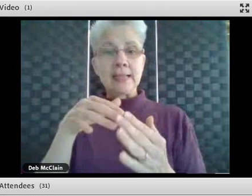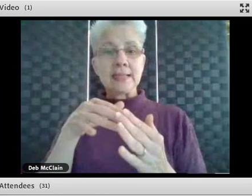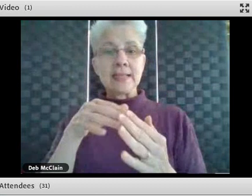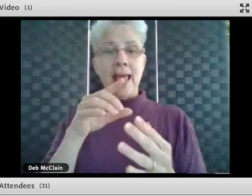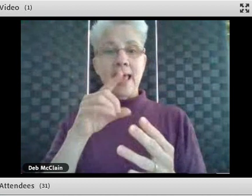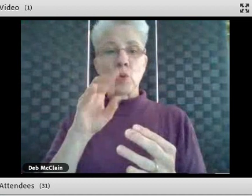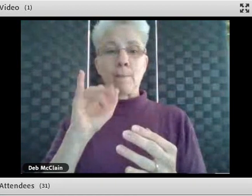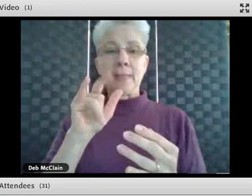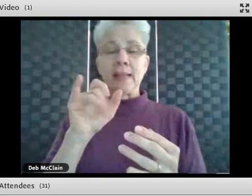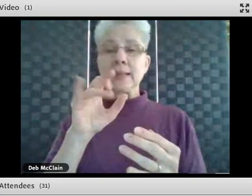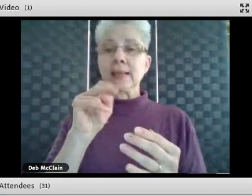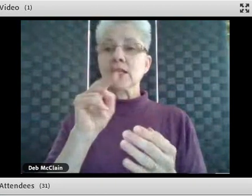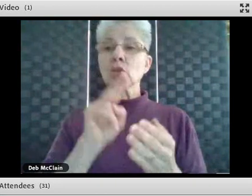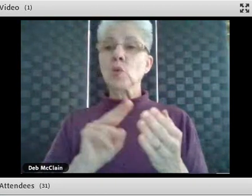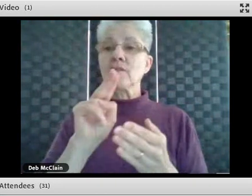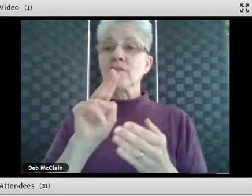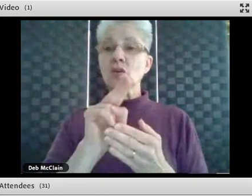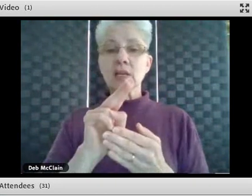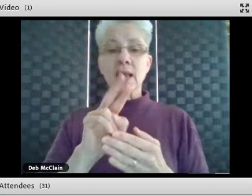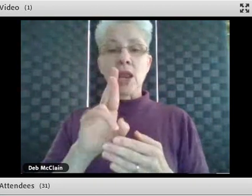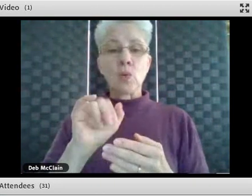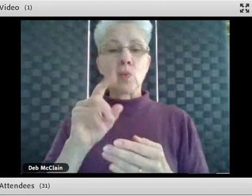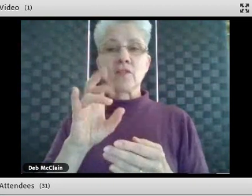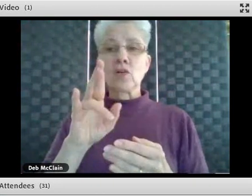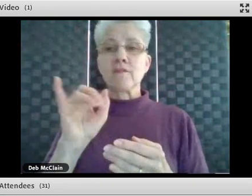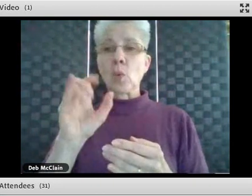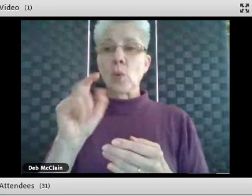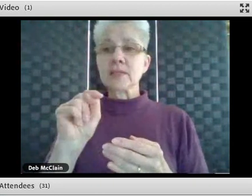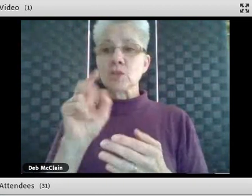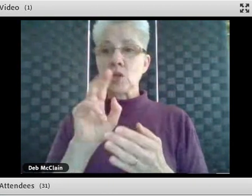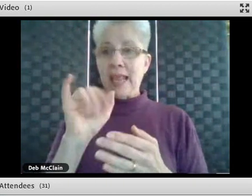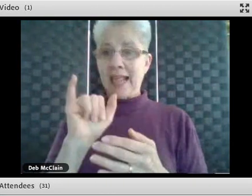at Dominican University in River Forest, Illinois.